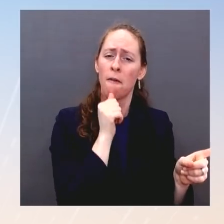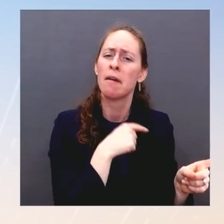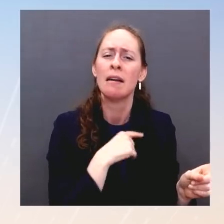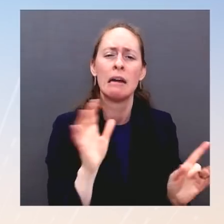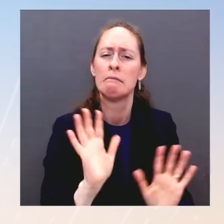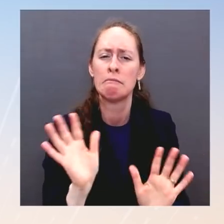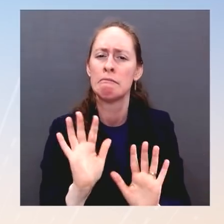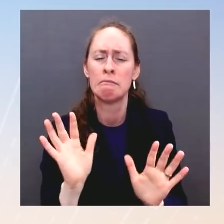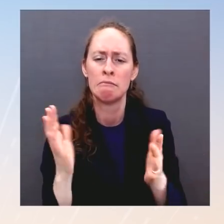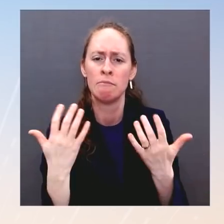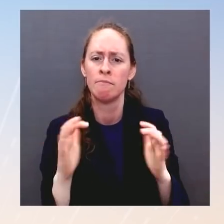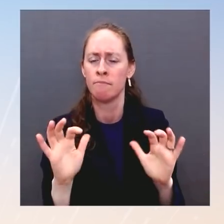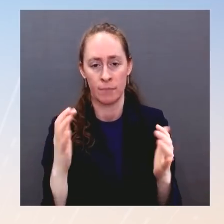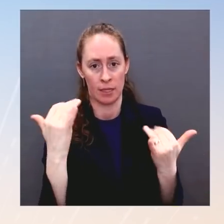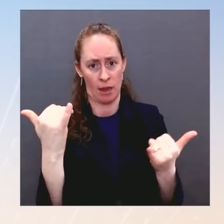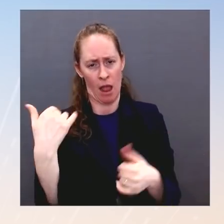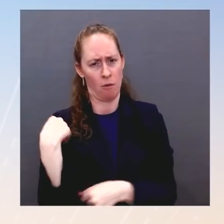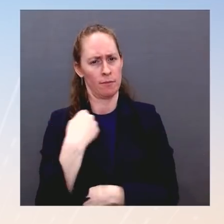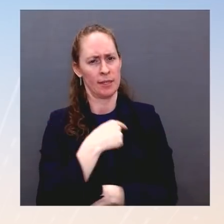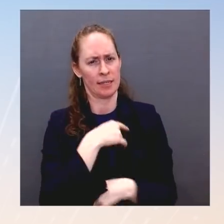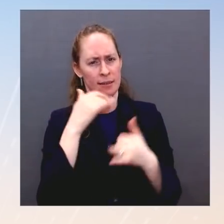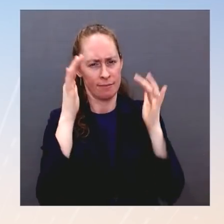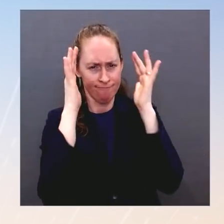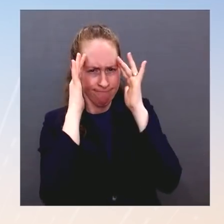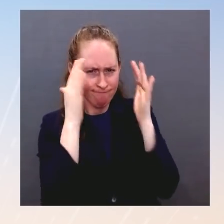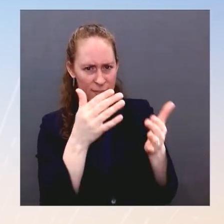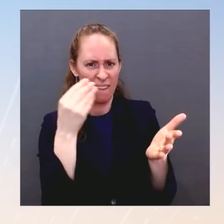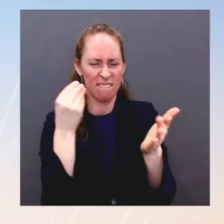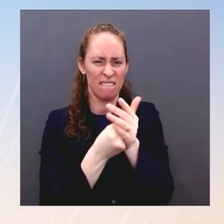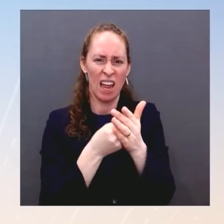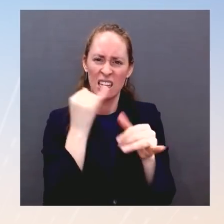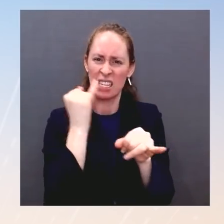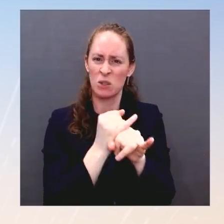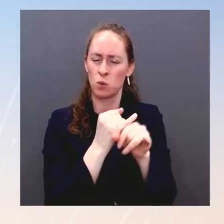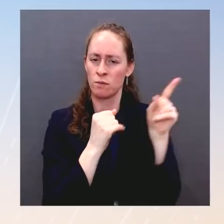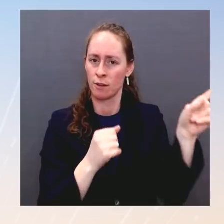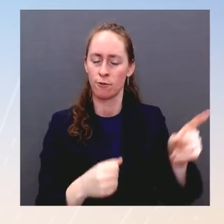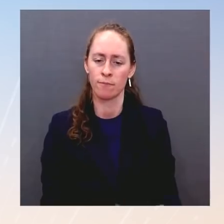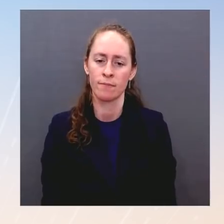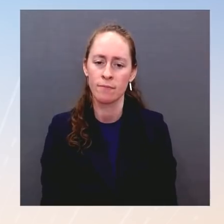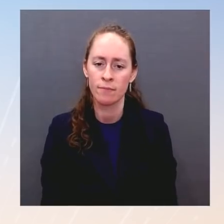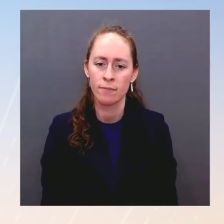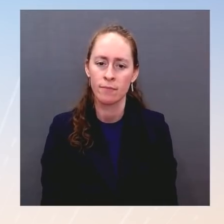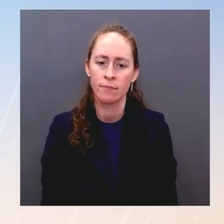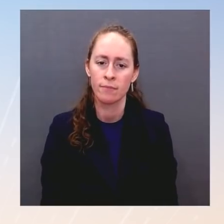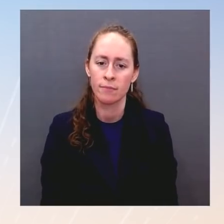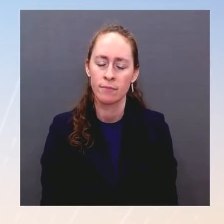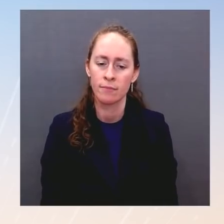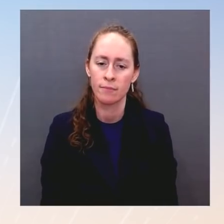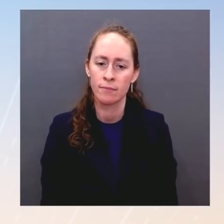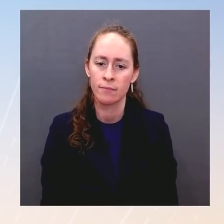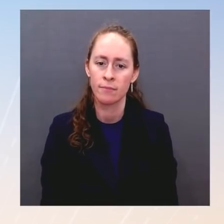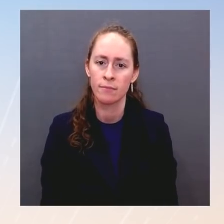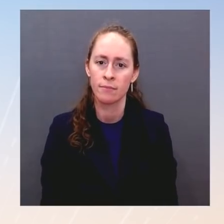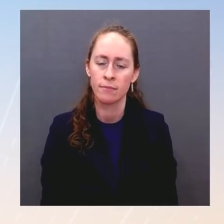Go ahead. The Press: Thanks, Jen. So understanding there's no plan for Presidents Biden and Putin to speak, is there any line of communication